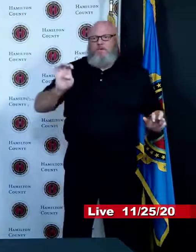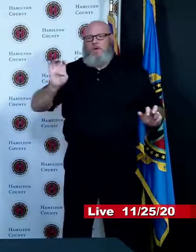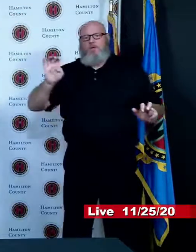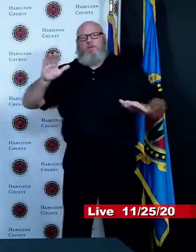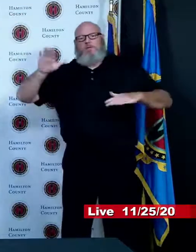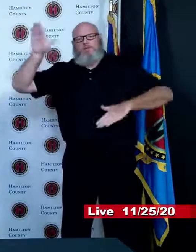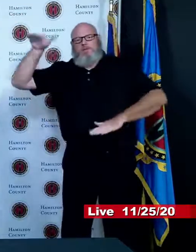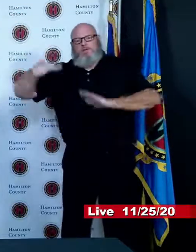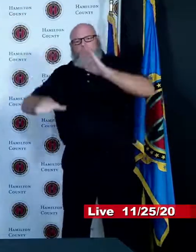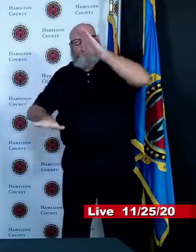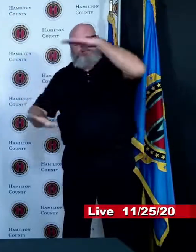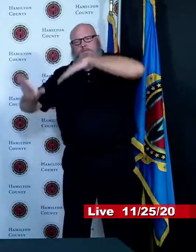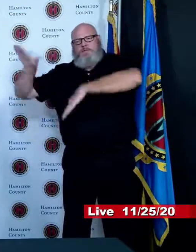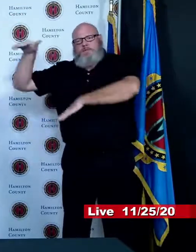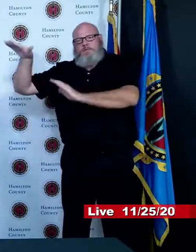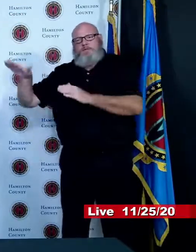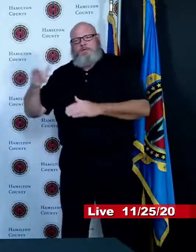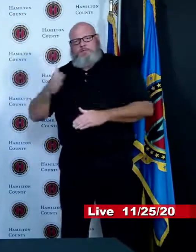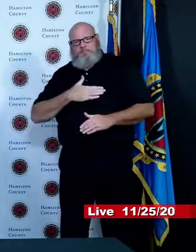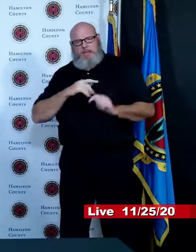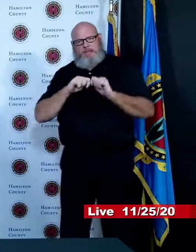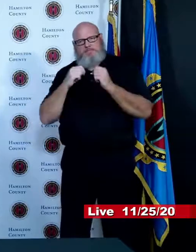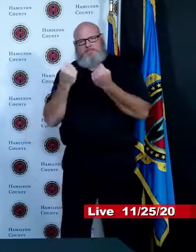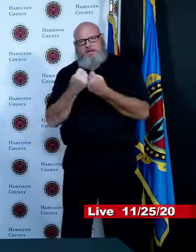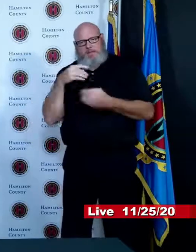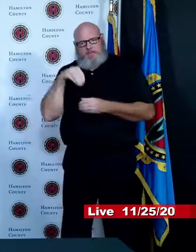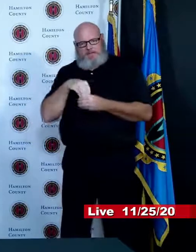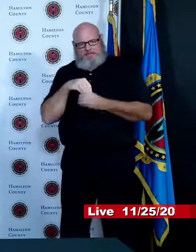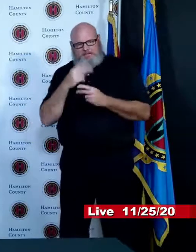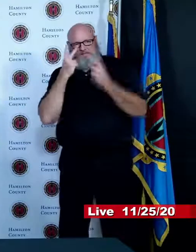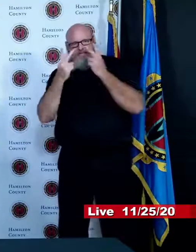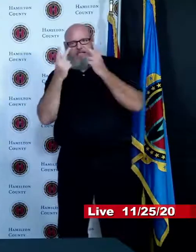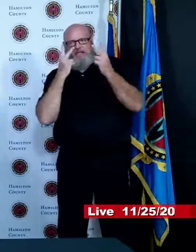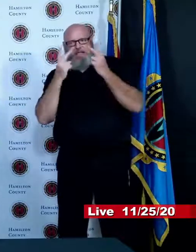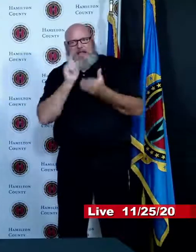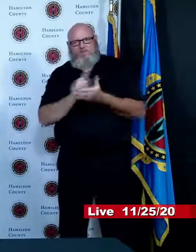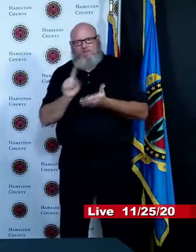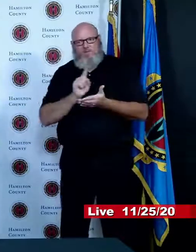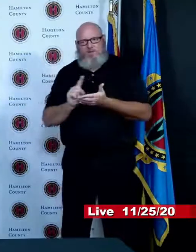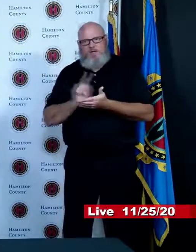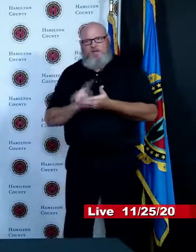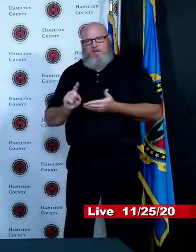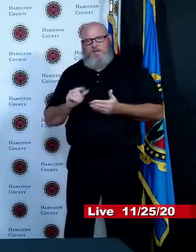we responded by using some of my internal staff to help and then actually over the last over the last